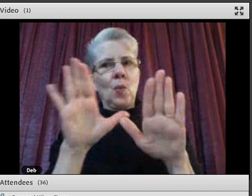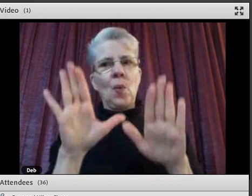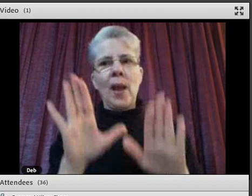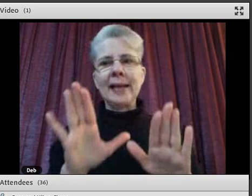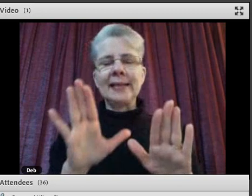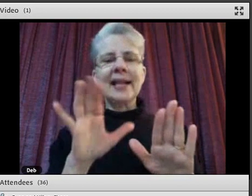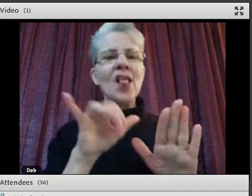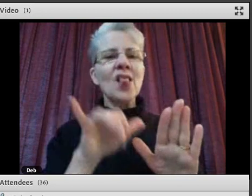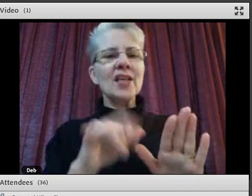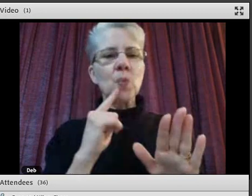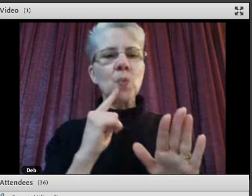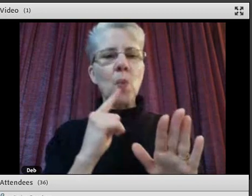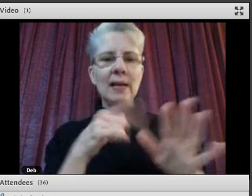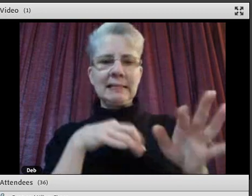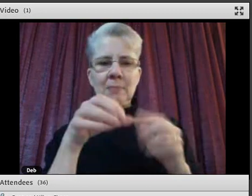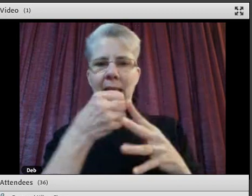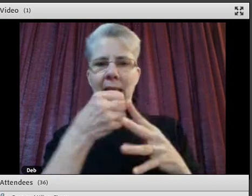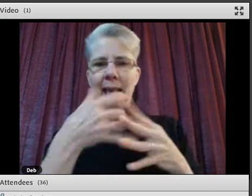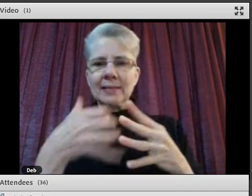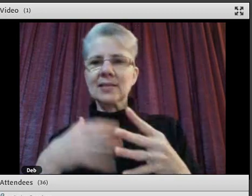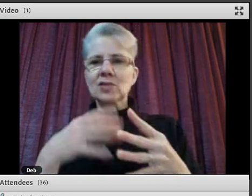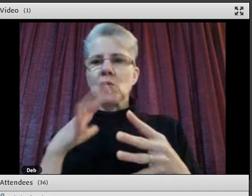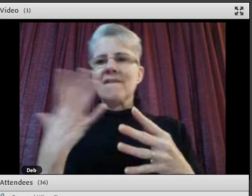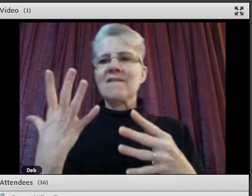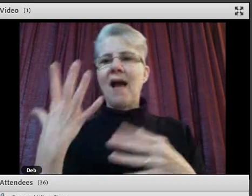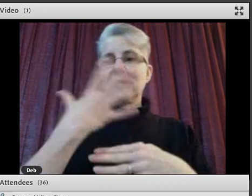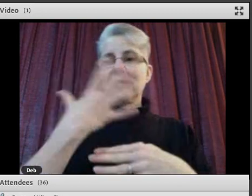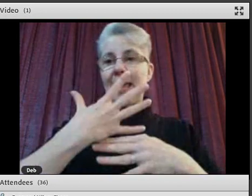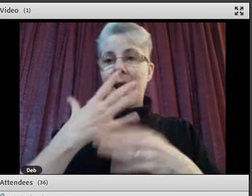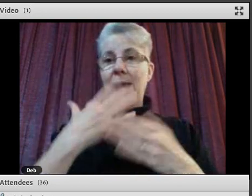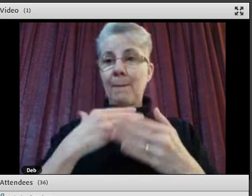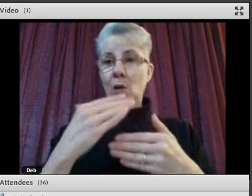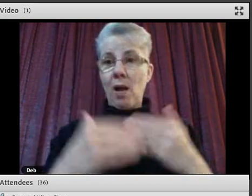This one breaks it down into a five-day process,